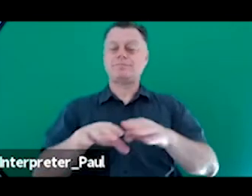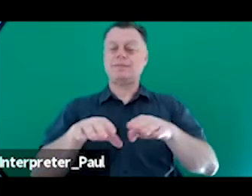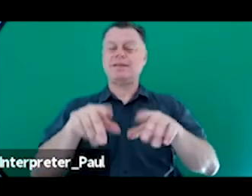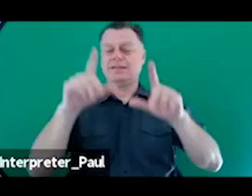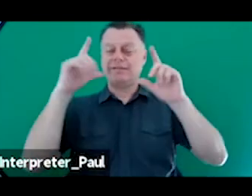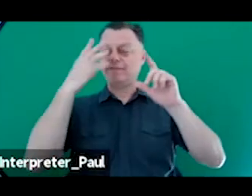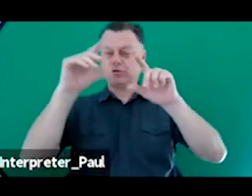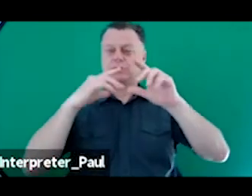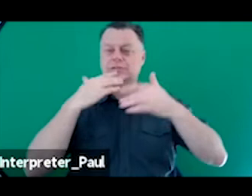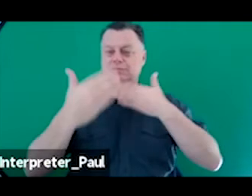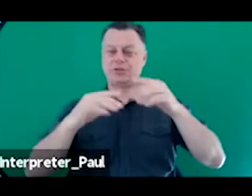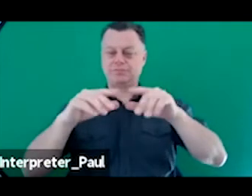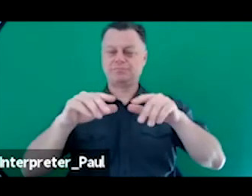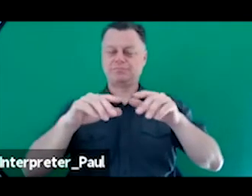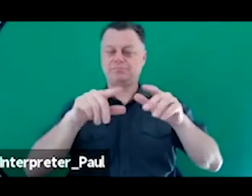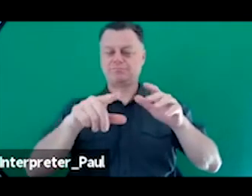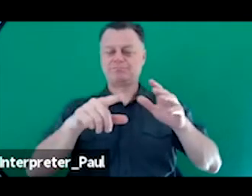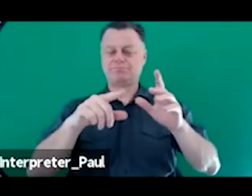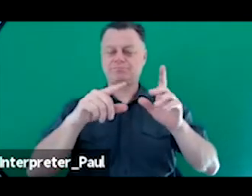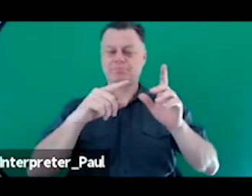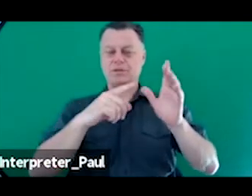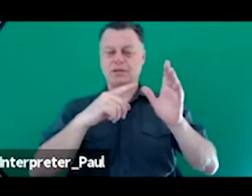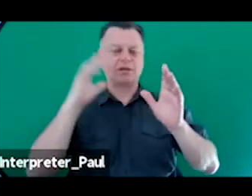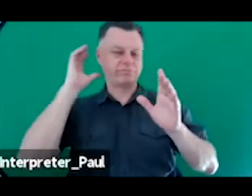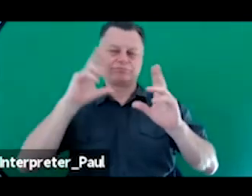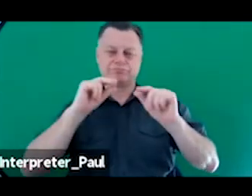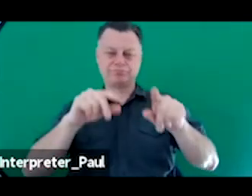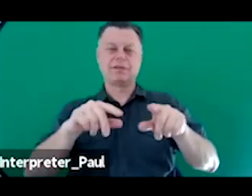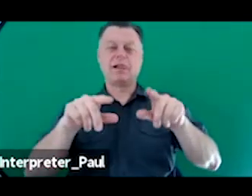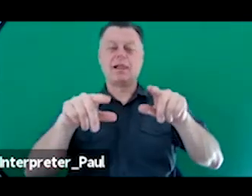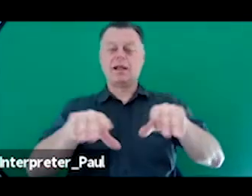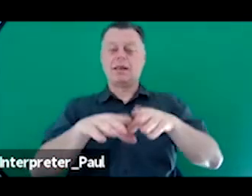many of them have laptops open, one of them is standing at the table and pointing